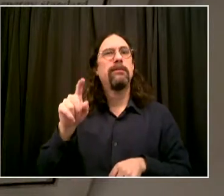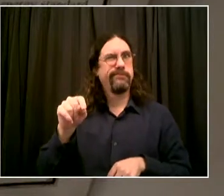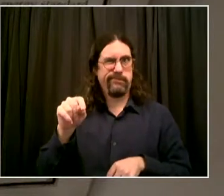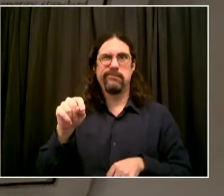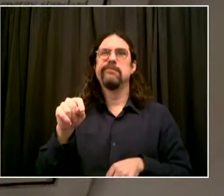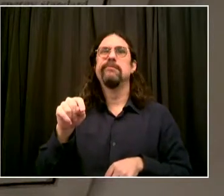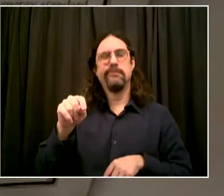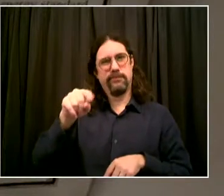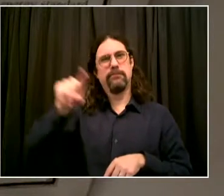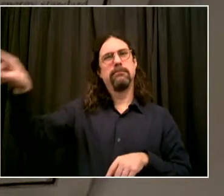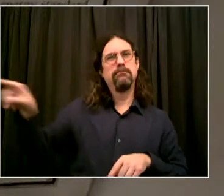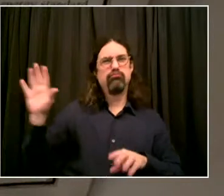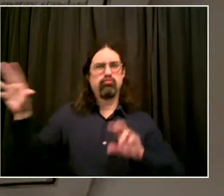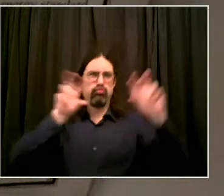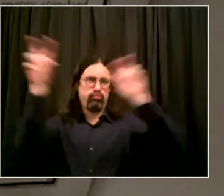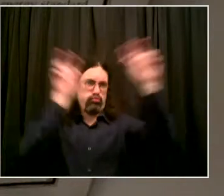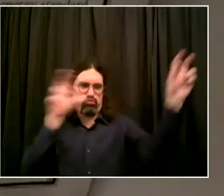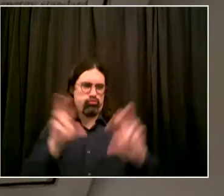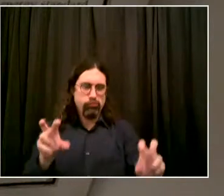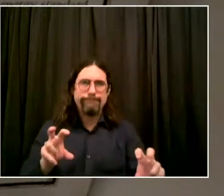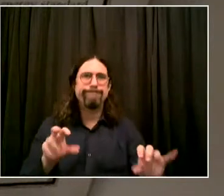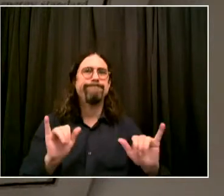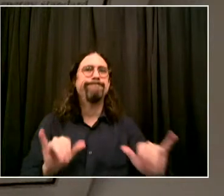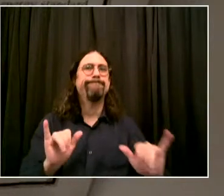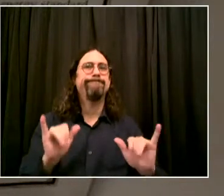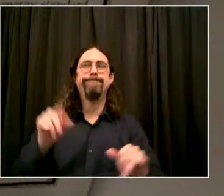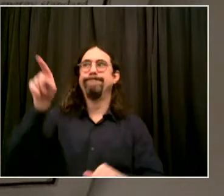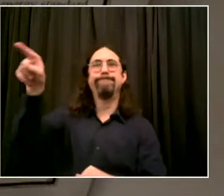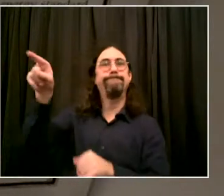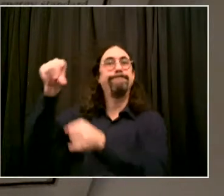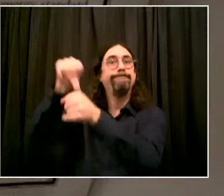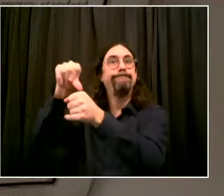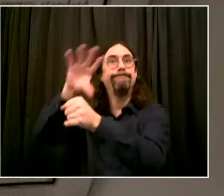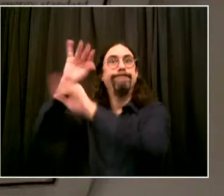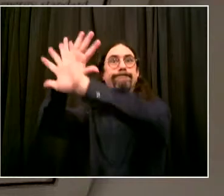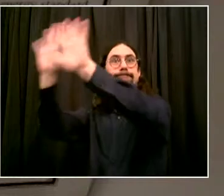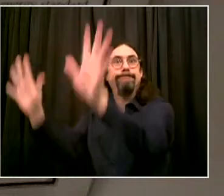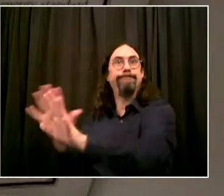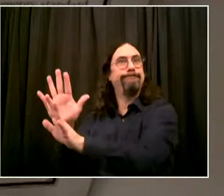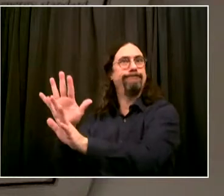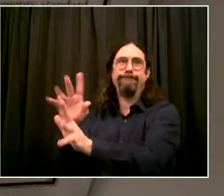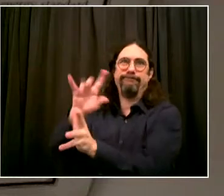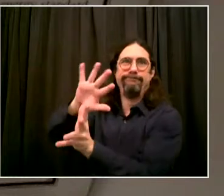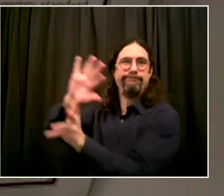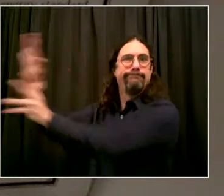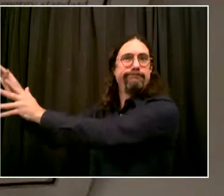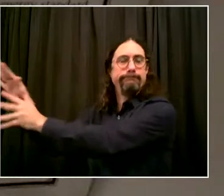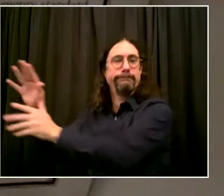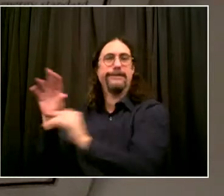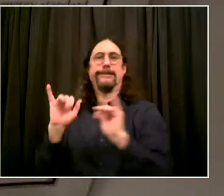ZERO PATHWAY. LAST NIGHT CHUCK SCHUMERRS, ENATOR